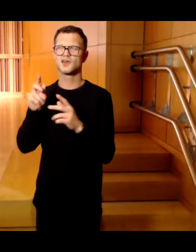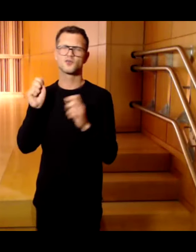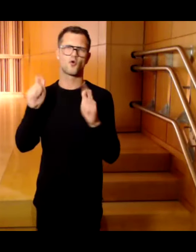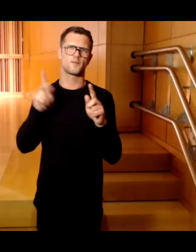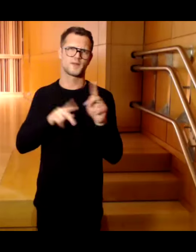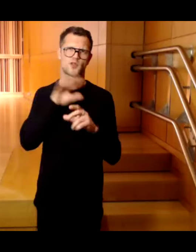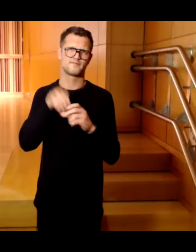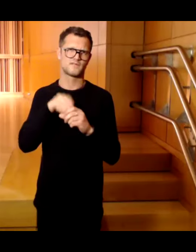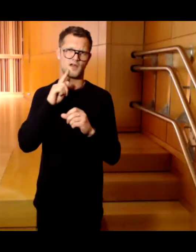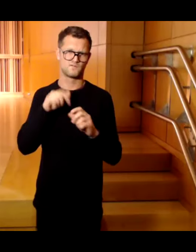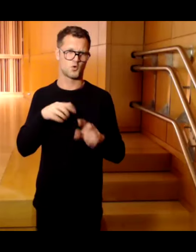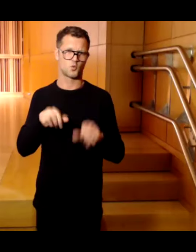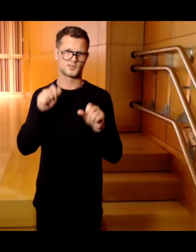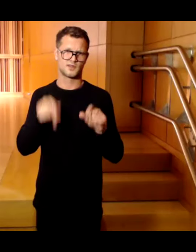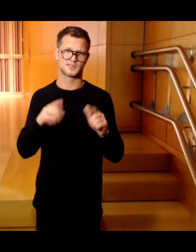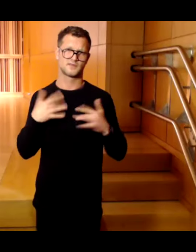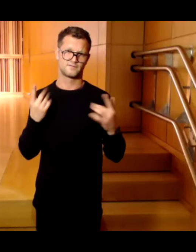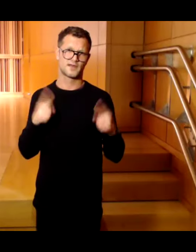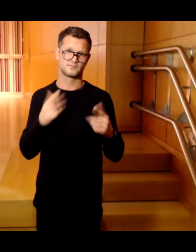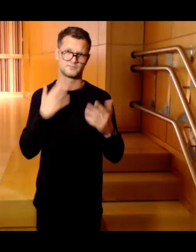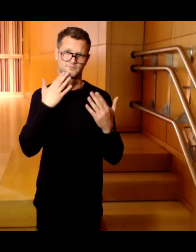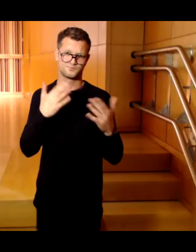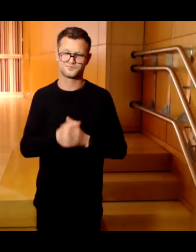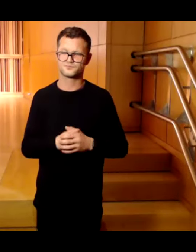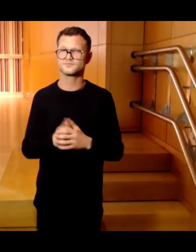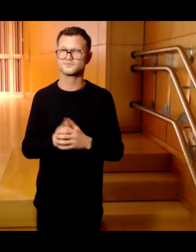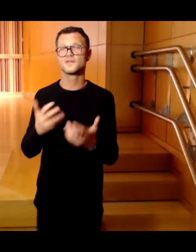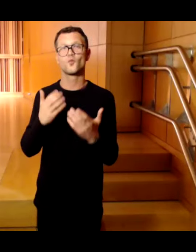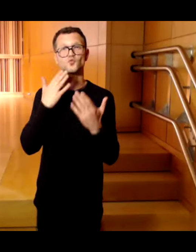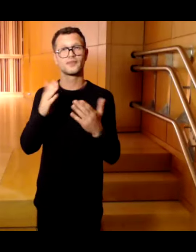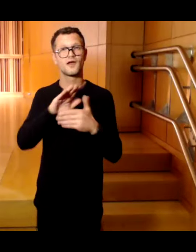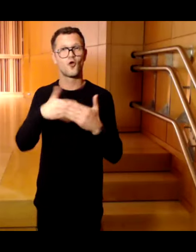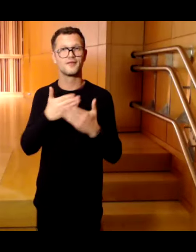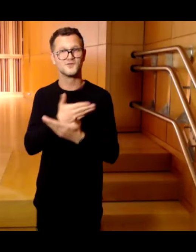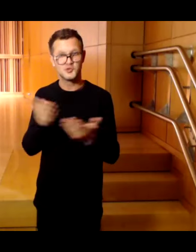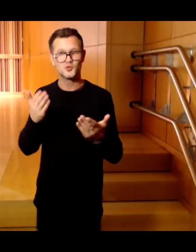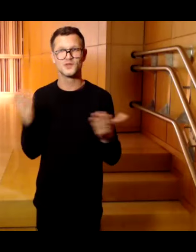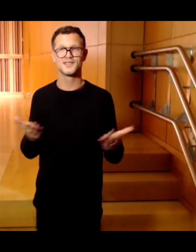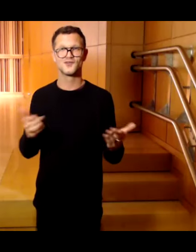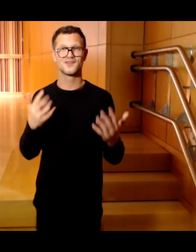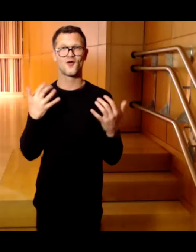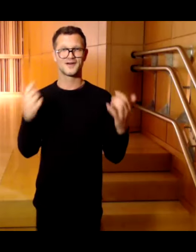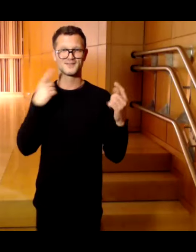tonight possible. I also want to thank all of you in the audience for attending tonight's event, both.